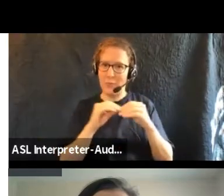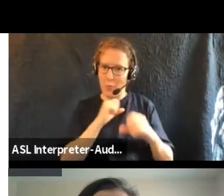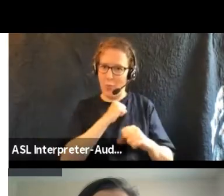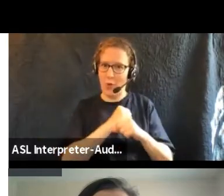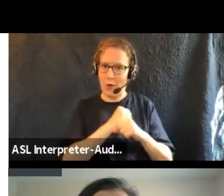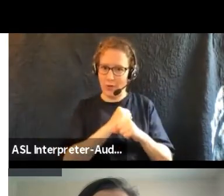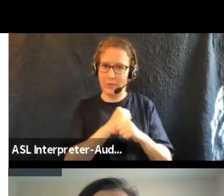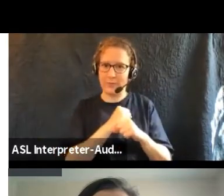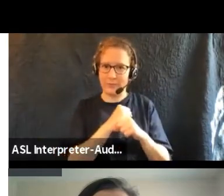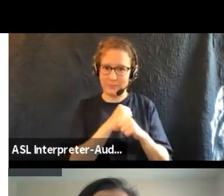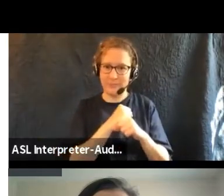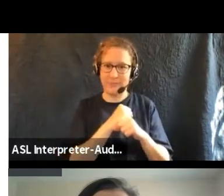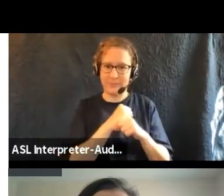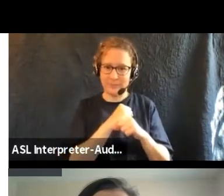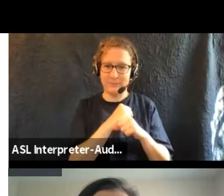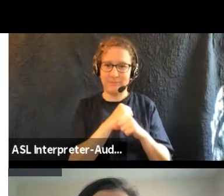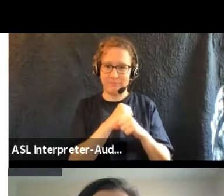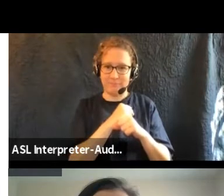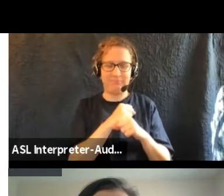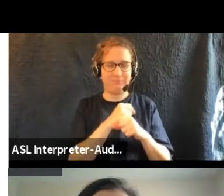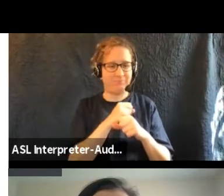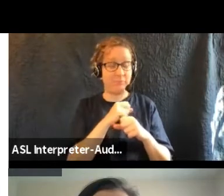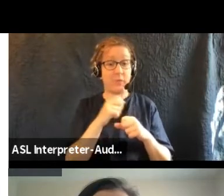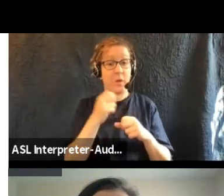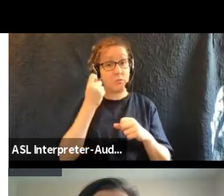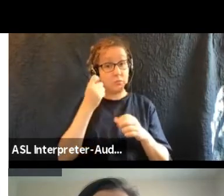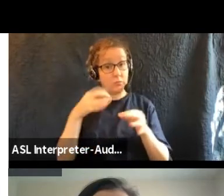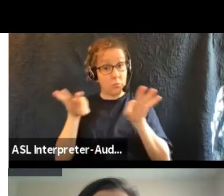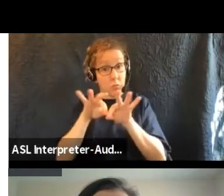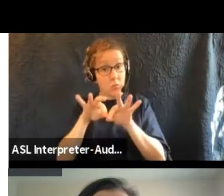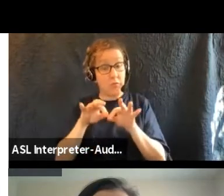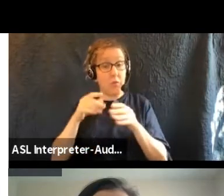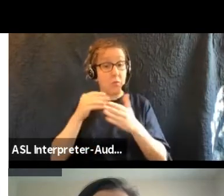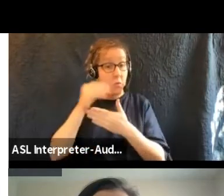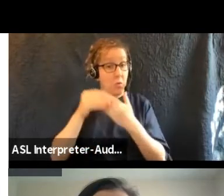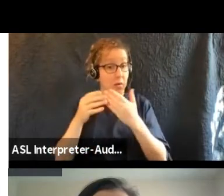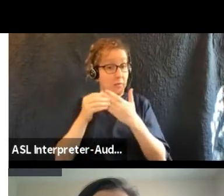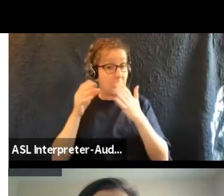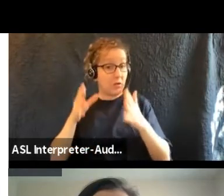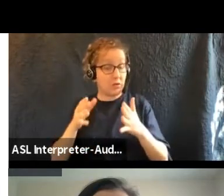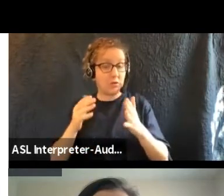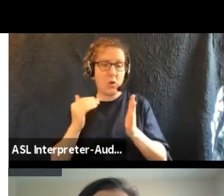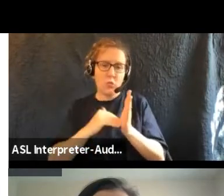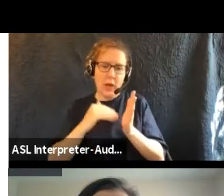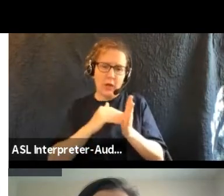So that way it's important for program leaders to regularly check in with their interns or